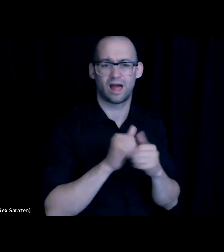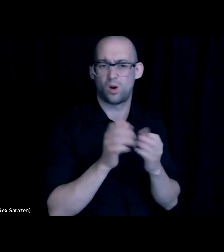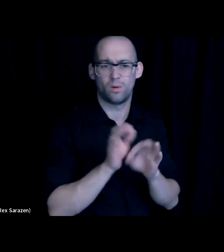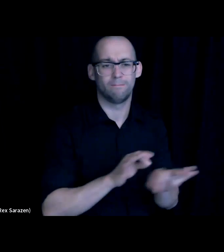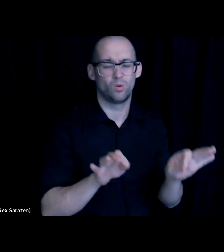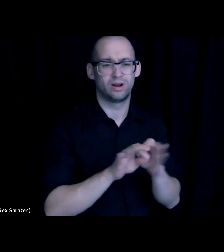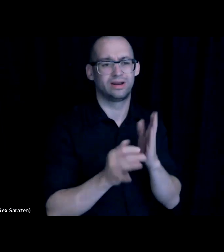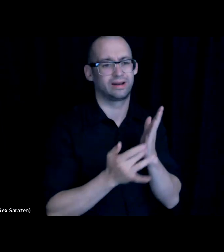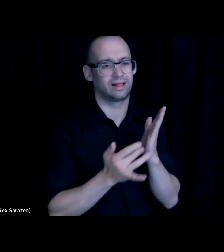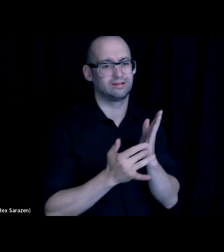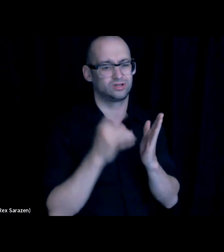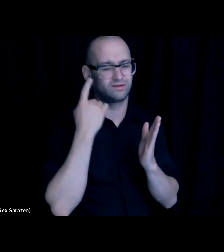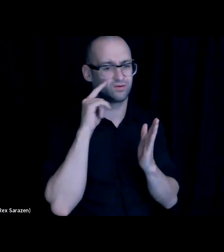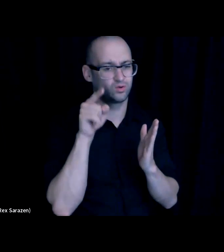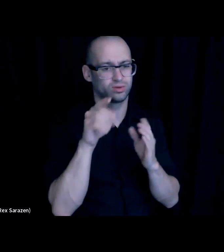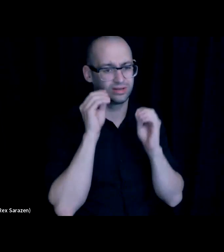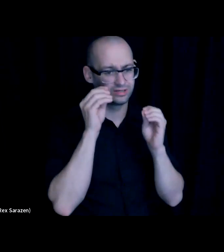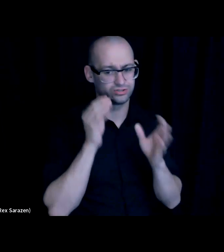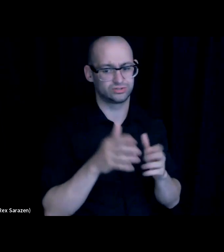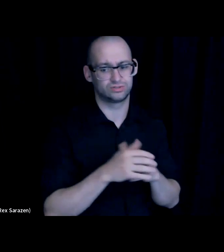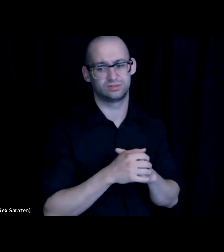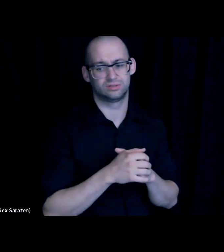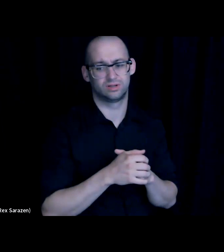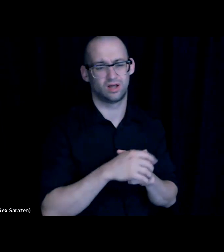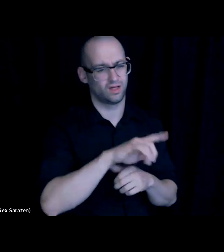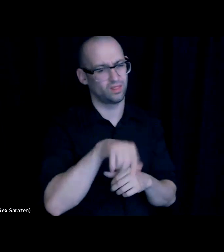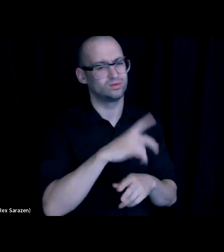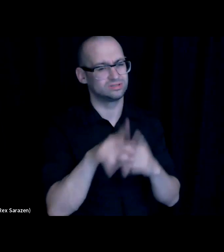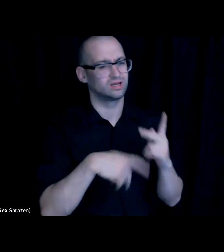into your You know, teaching those those those kind of things. And so they kind of assess